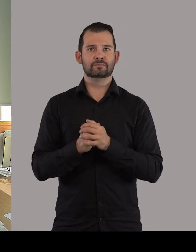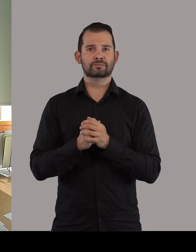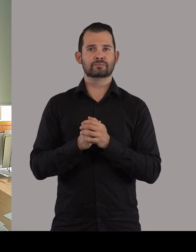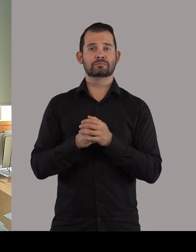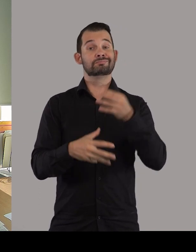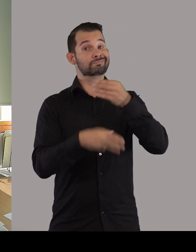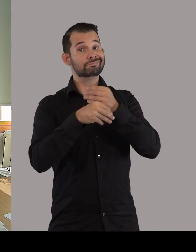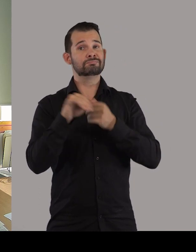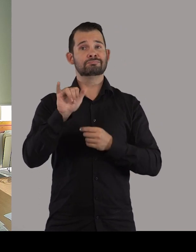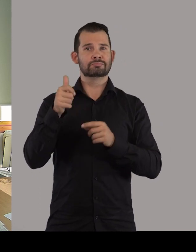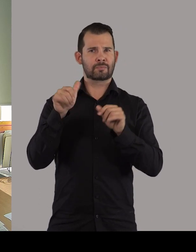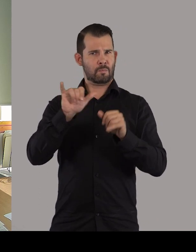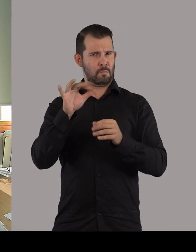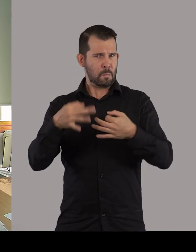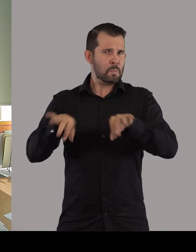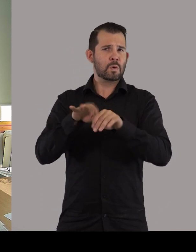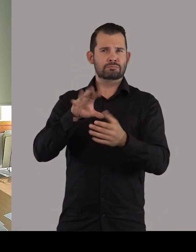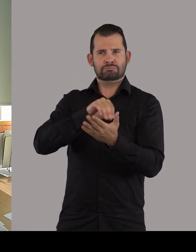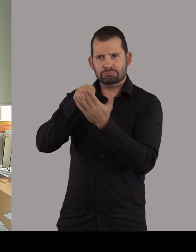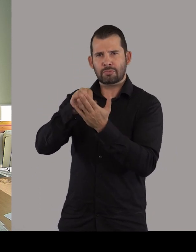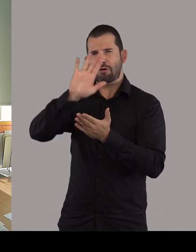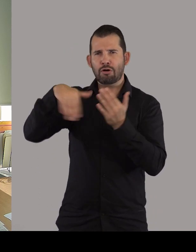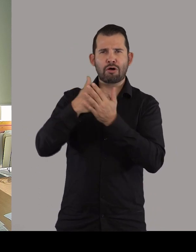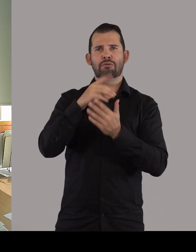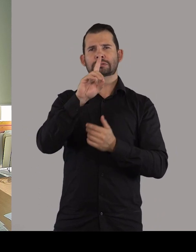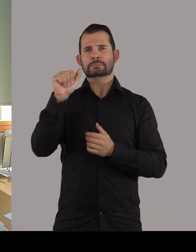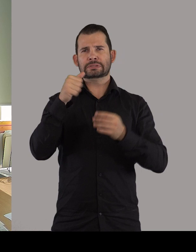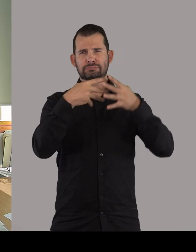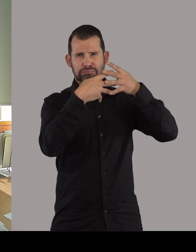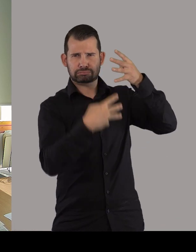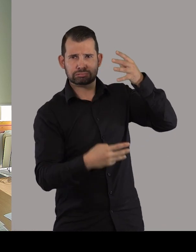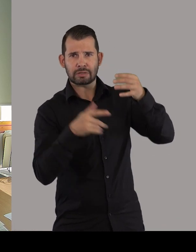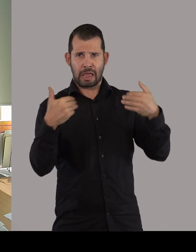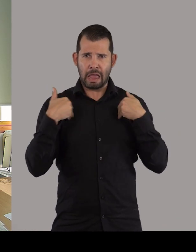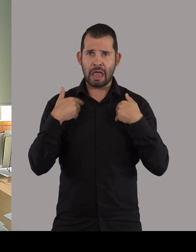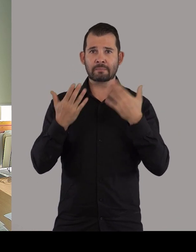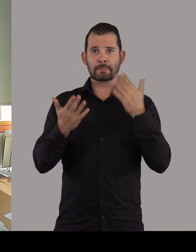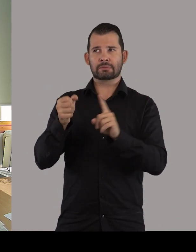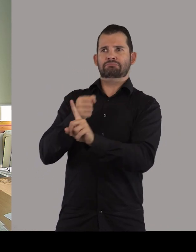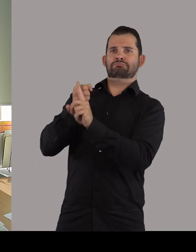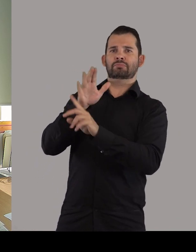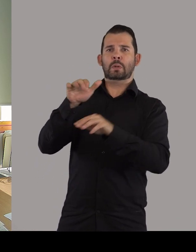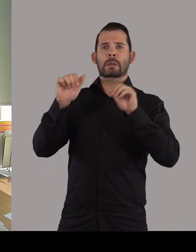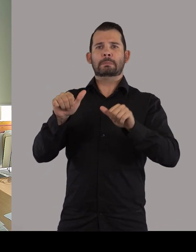In addition, it is important to list all disabilities that you have that may impact